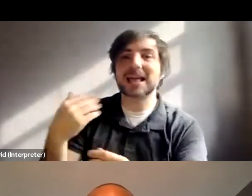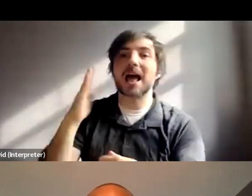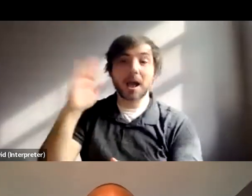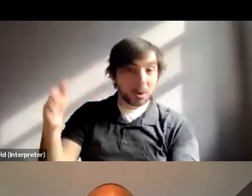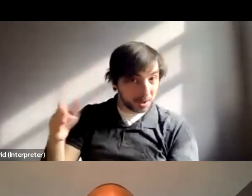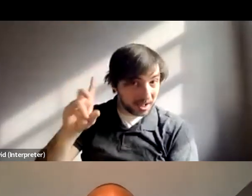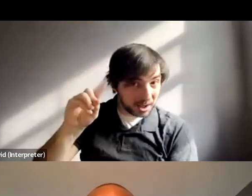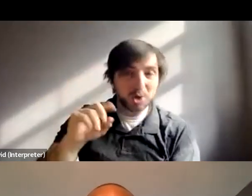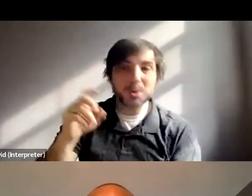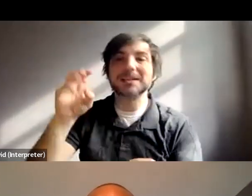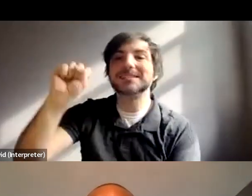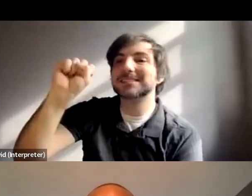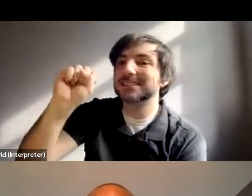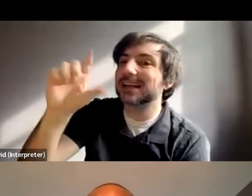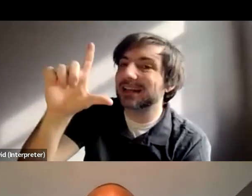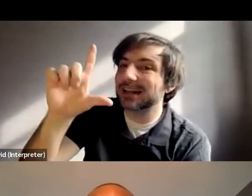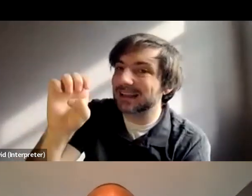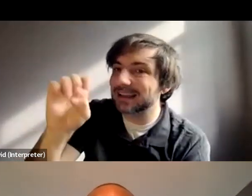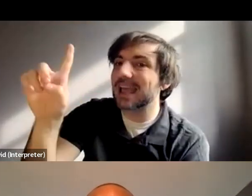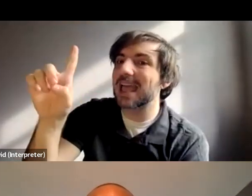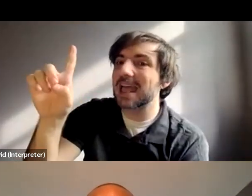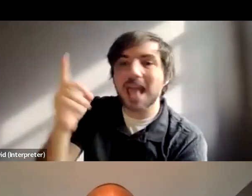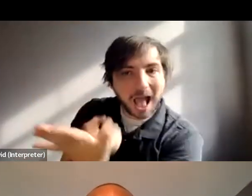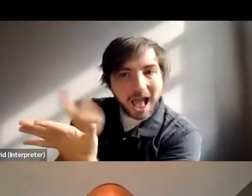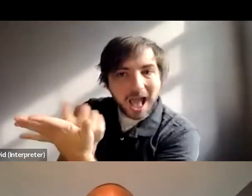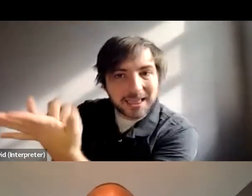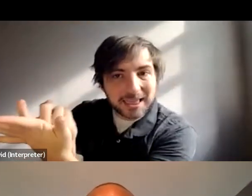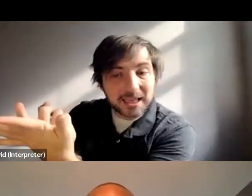Lauren and Drew, we may discuss hockey coming